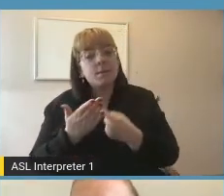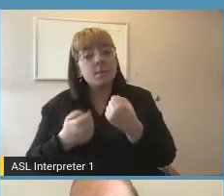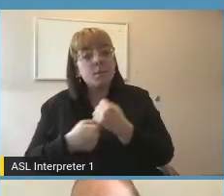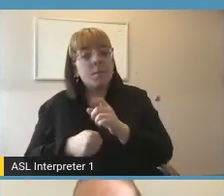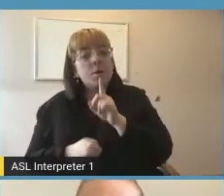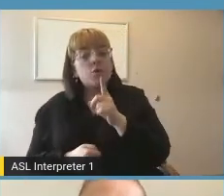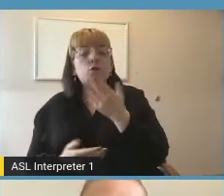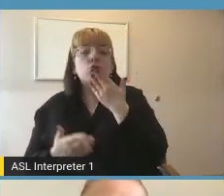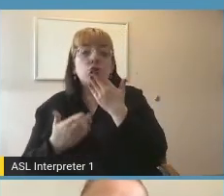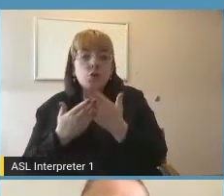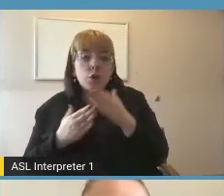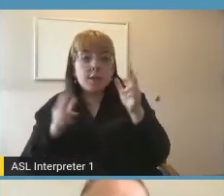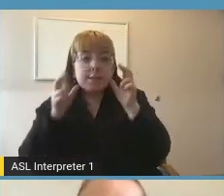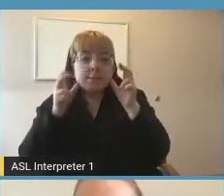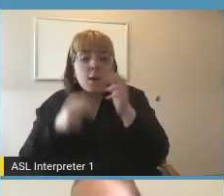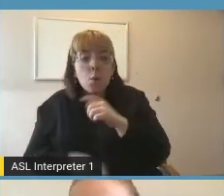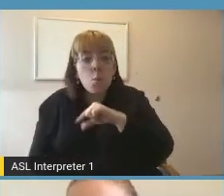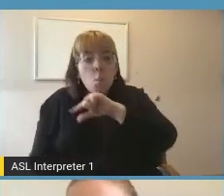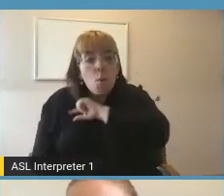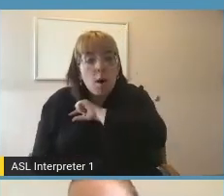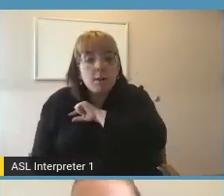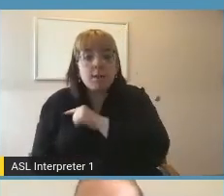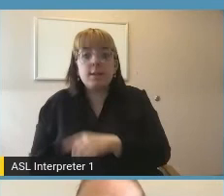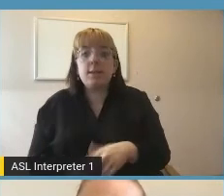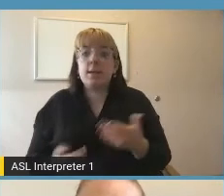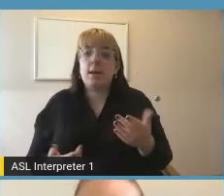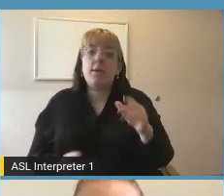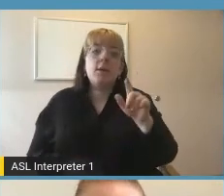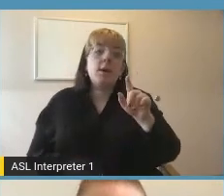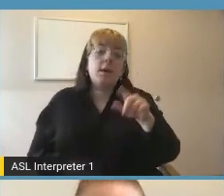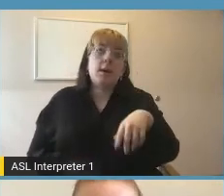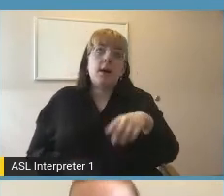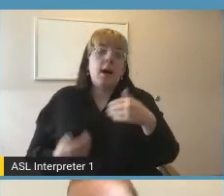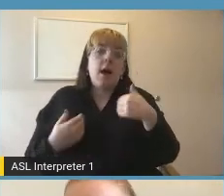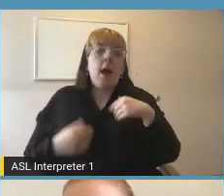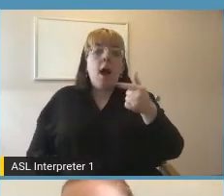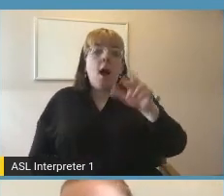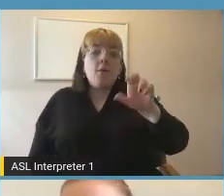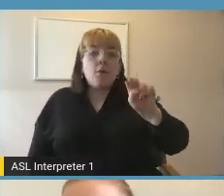if you have a grant that is tied to something. Or if this is a really high-profile thing